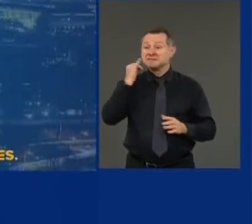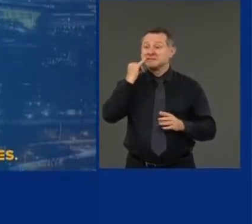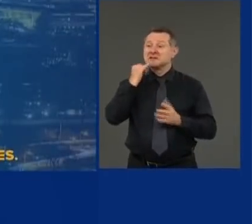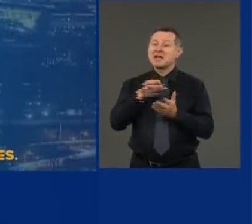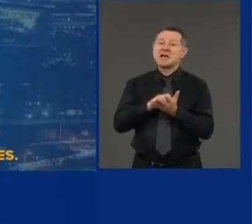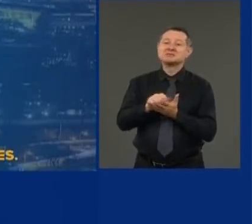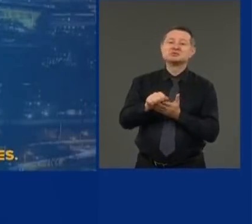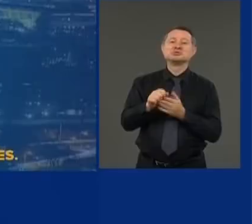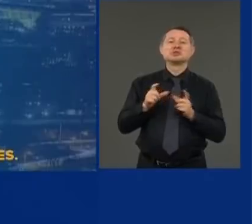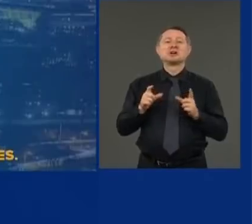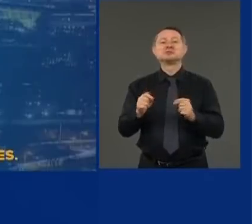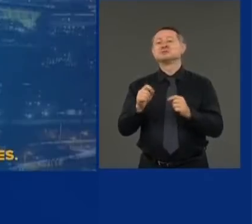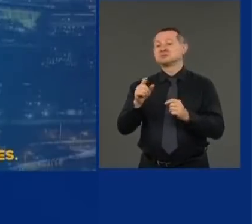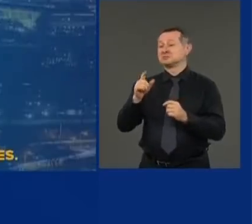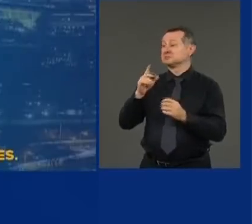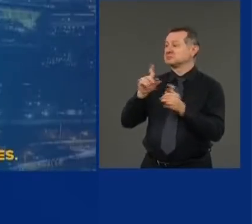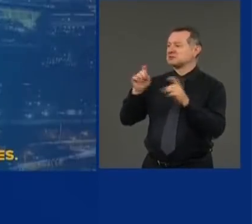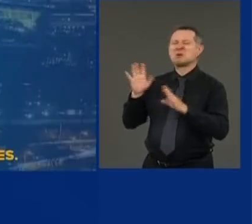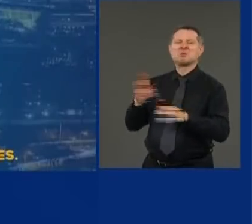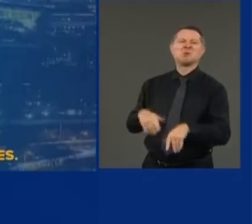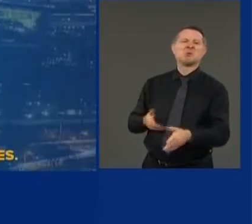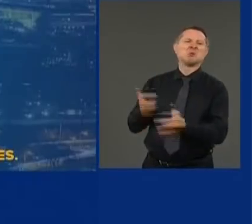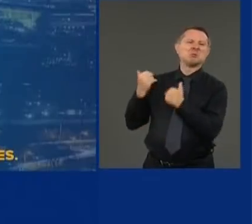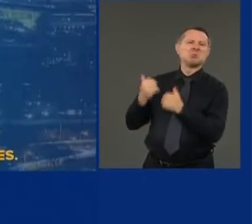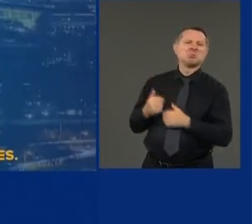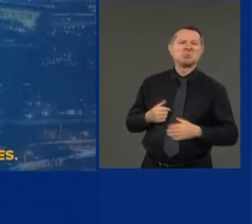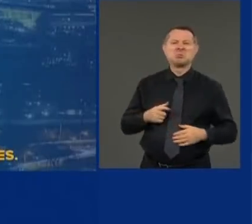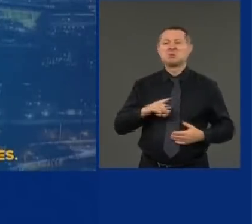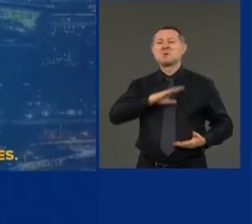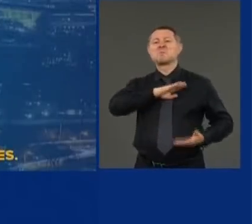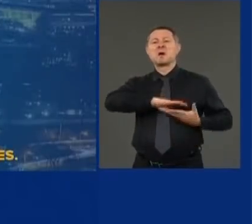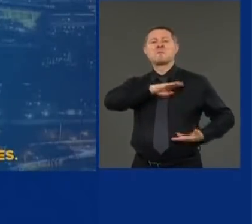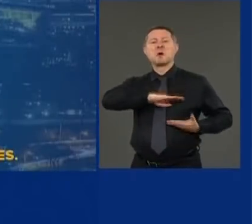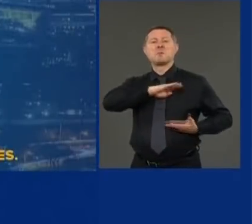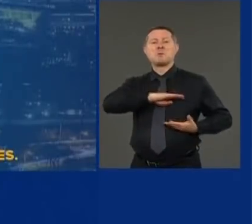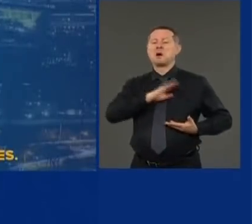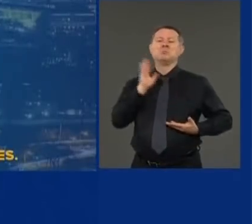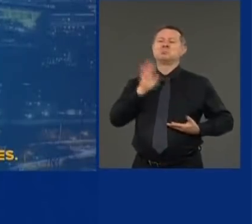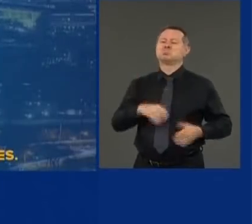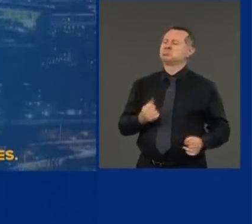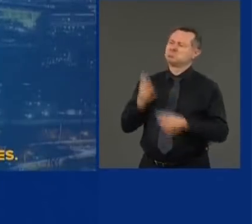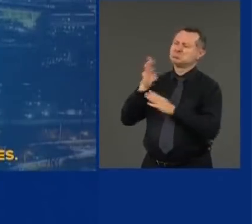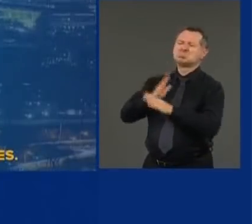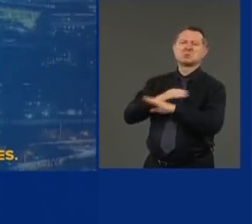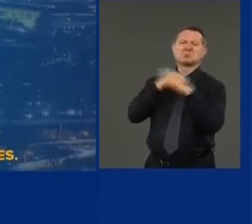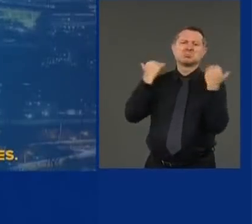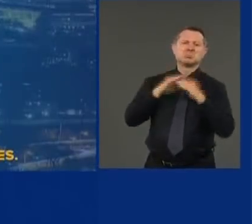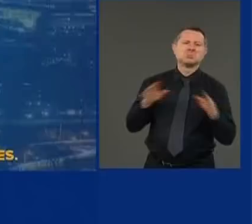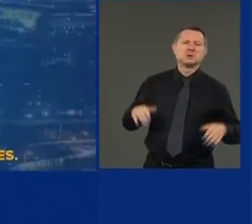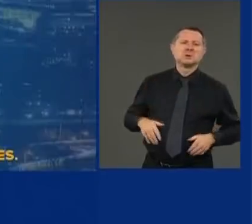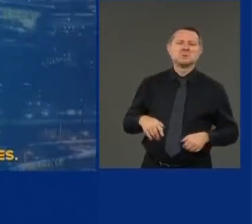IT'S A GREAT WAY TO GO THROUGH LIFE, ISN'T IT? SO ON THAT THEORY, NO MORE CANCER TESTS AND THAT WILL SOLVE